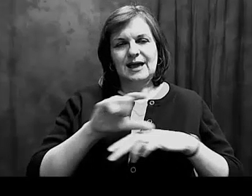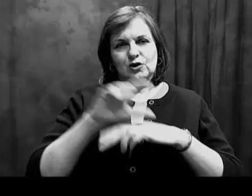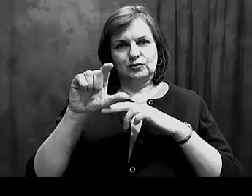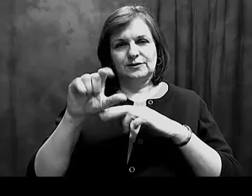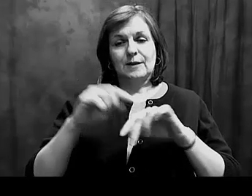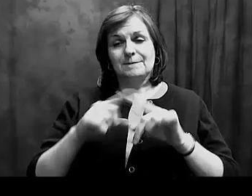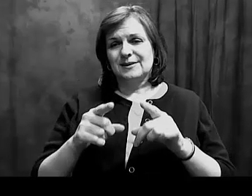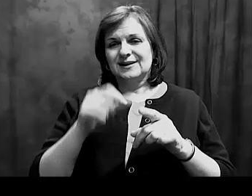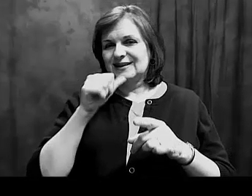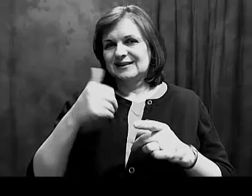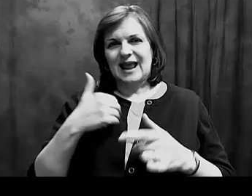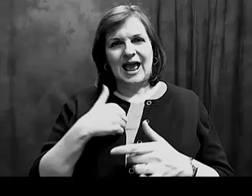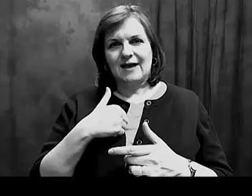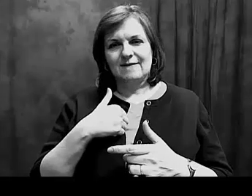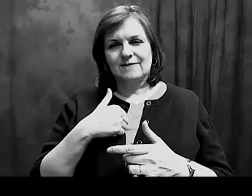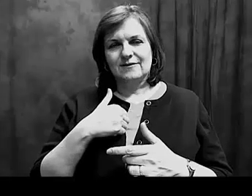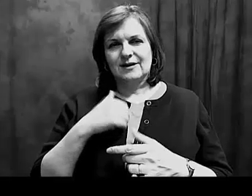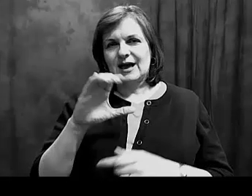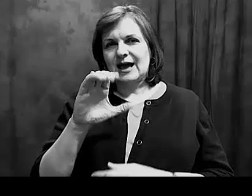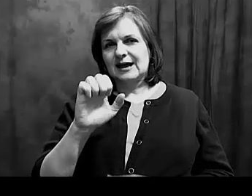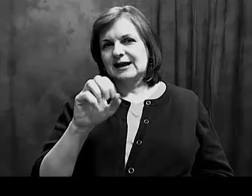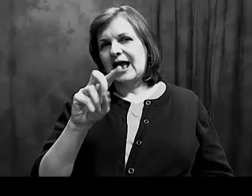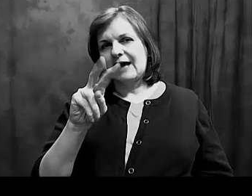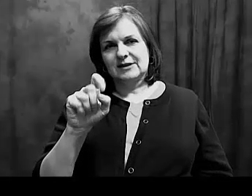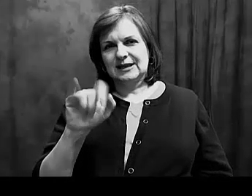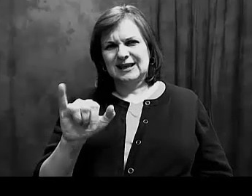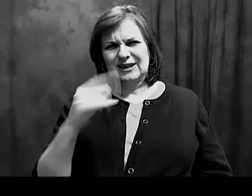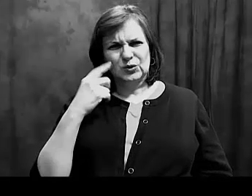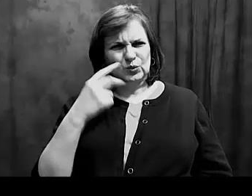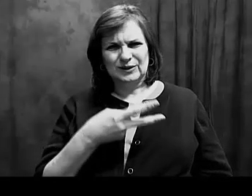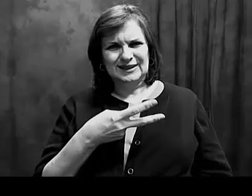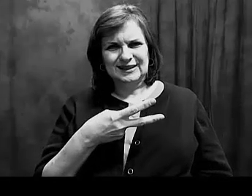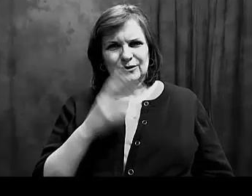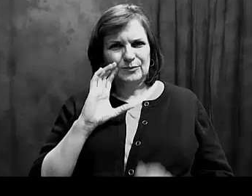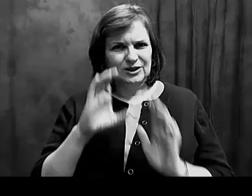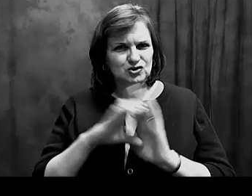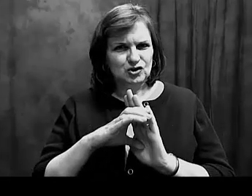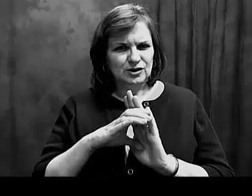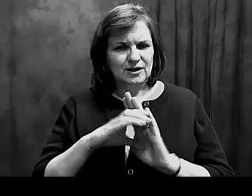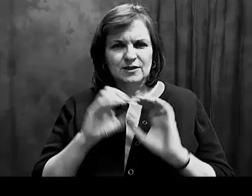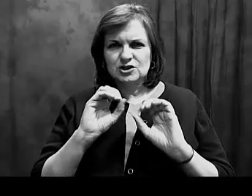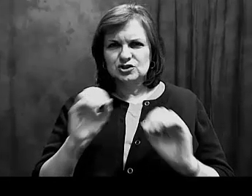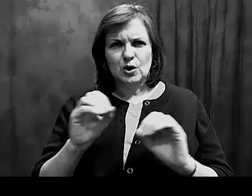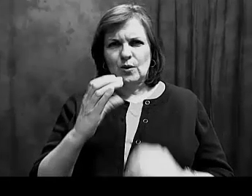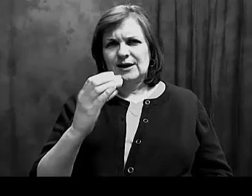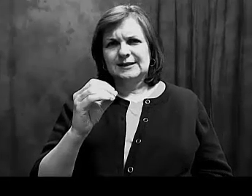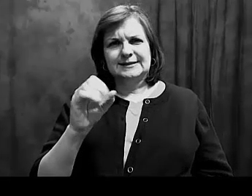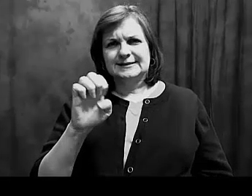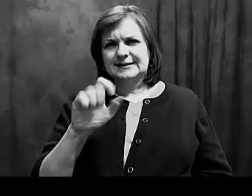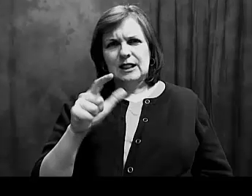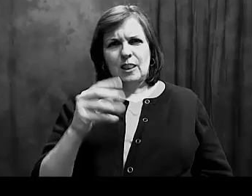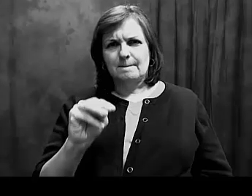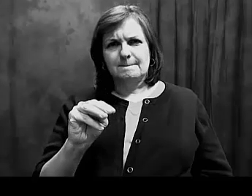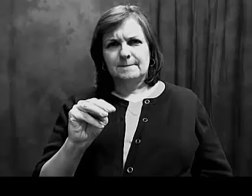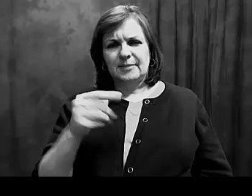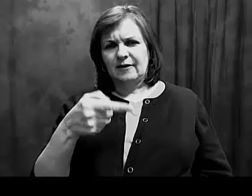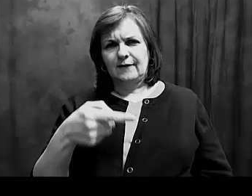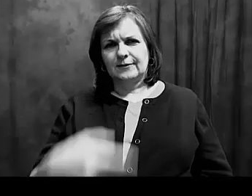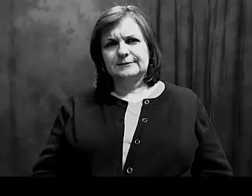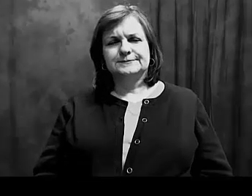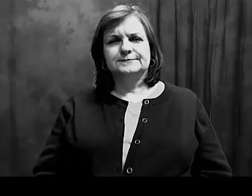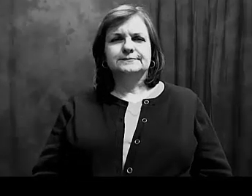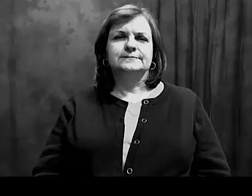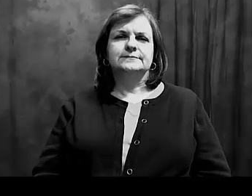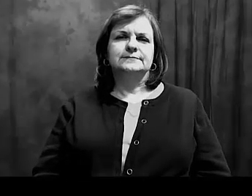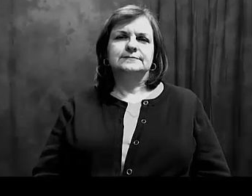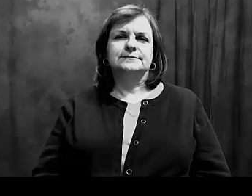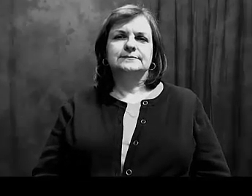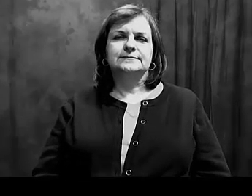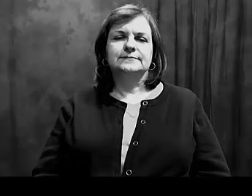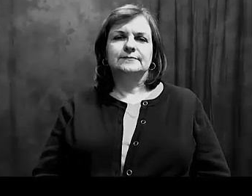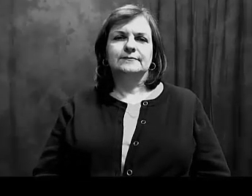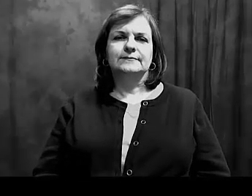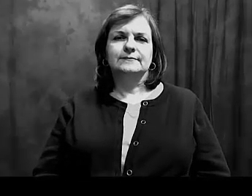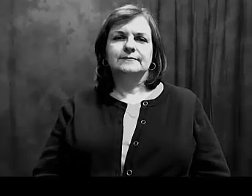and endoderm. but it's not going to have a cavity -- there's no coelom here!